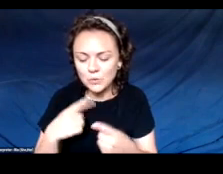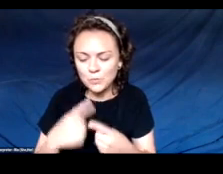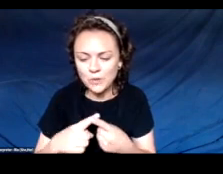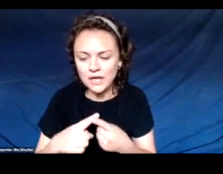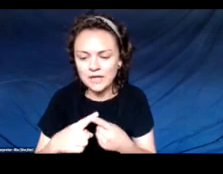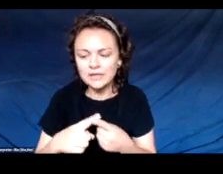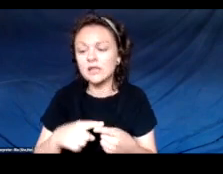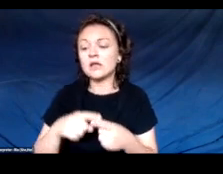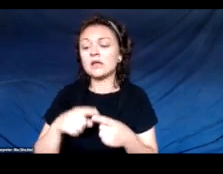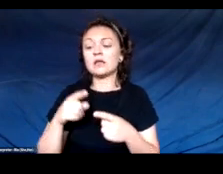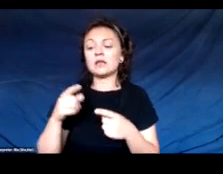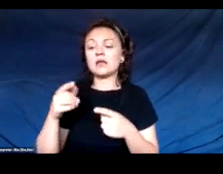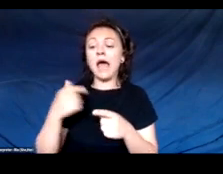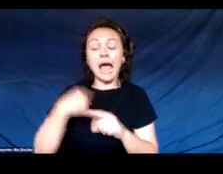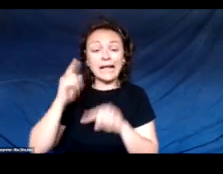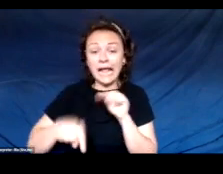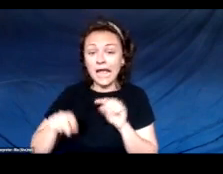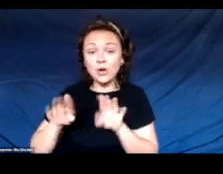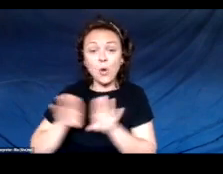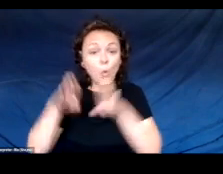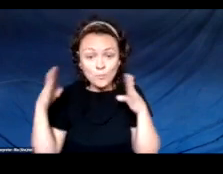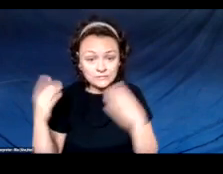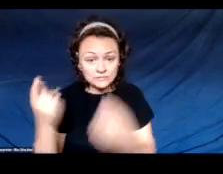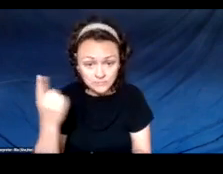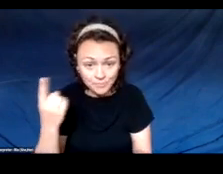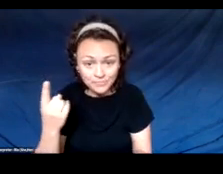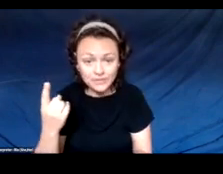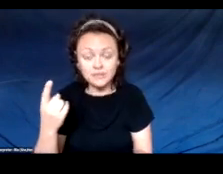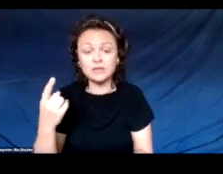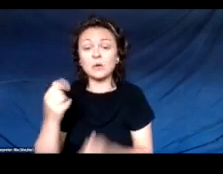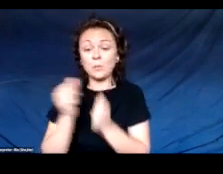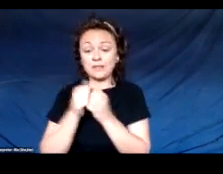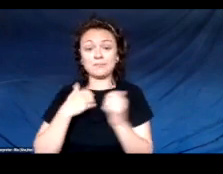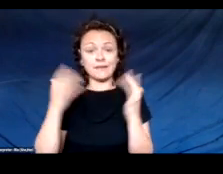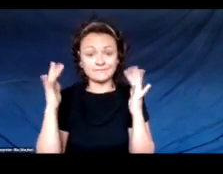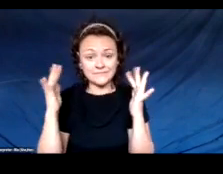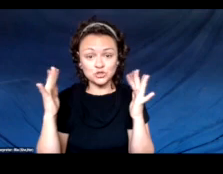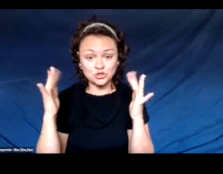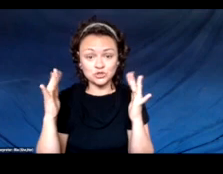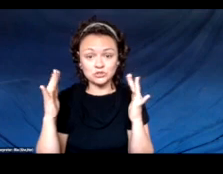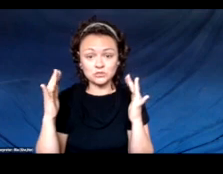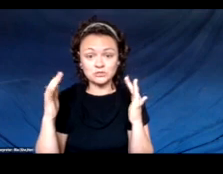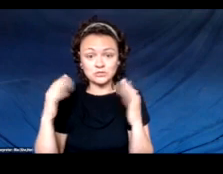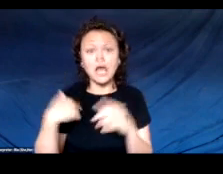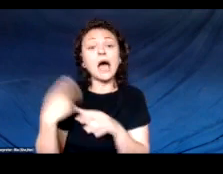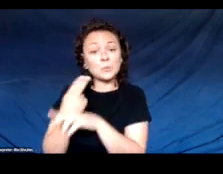and I can't open it with my fingers, I use the scissors